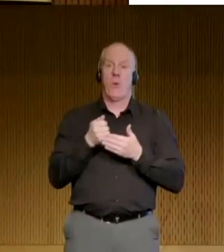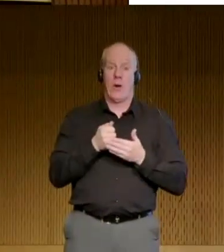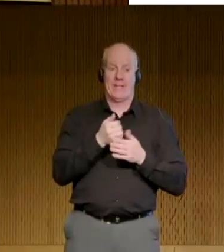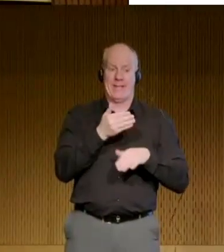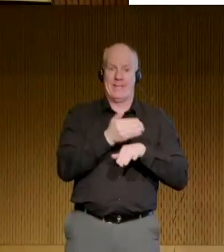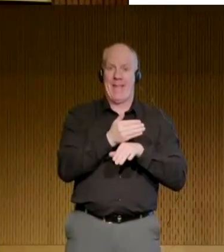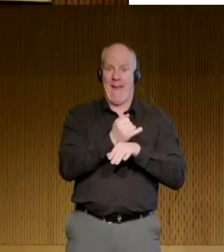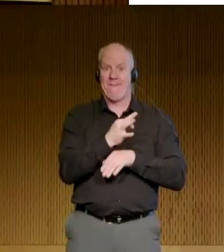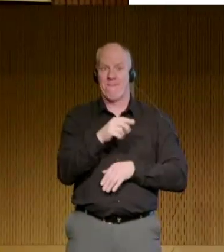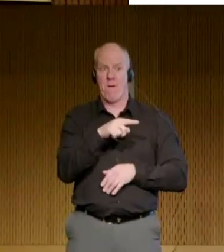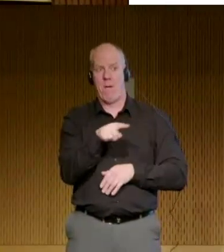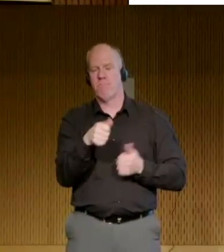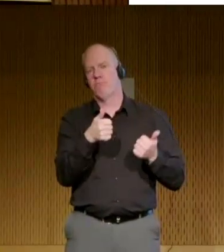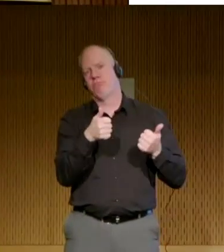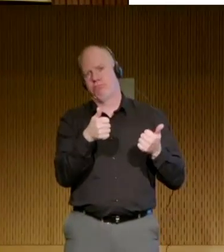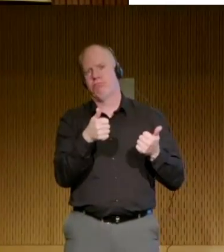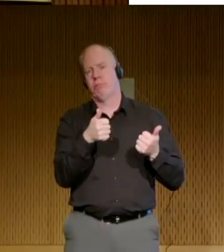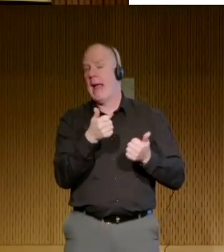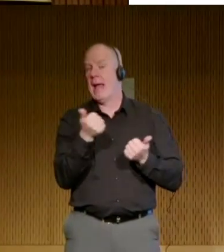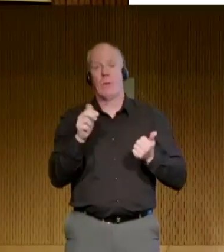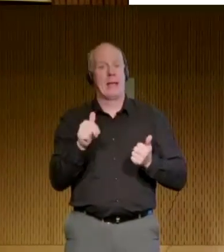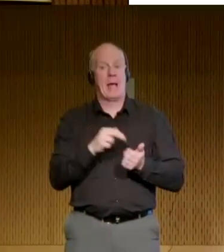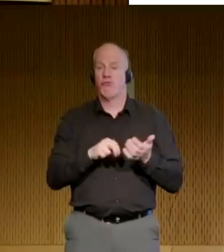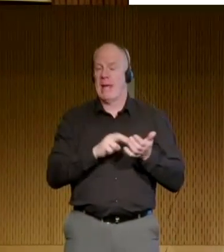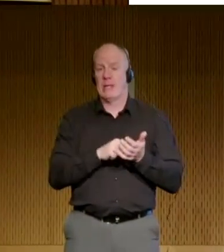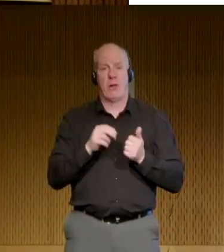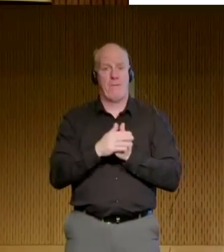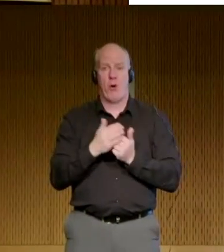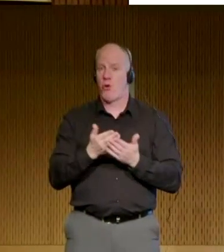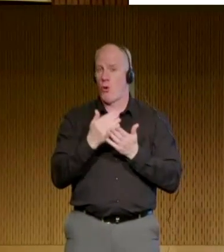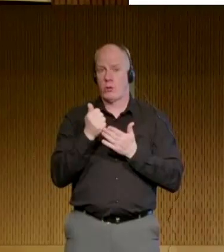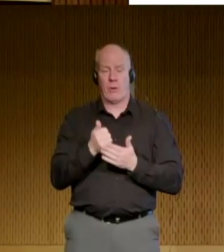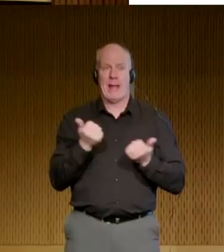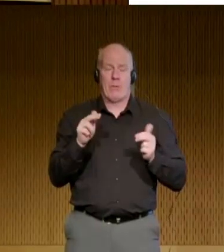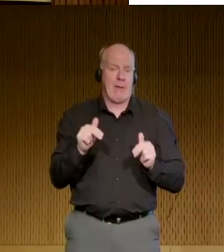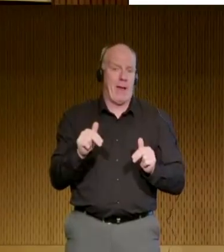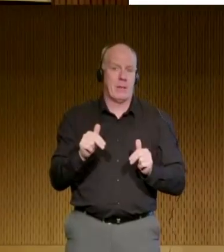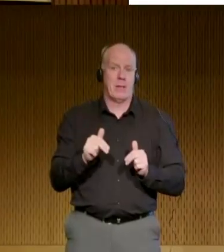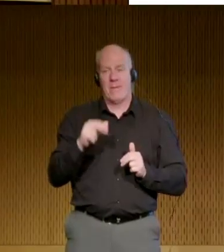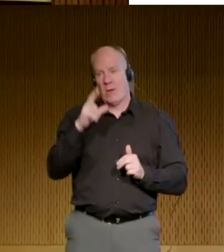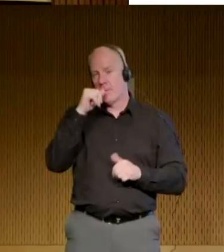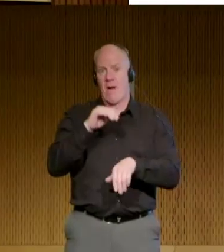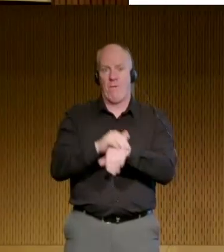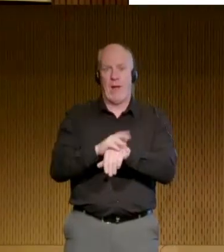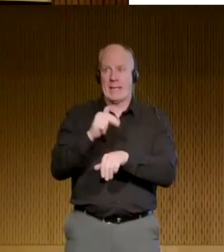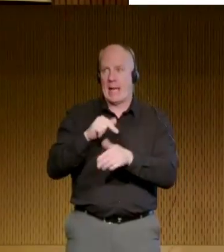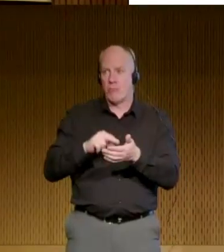very good. Anybody can register a learner for learner support. So your friend or your tutor,